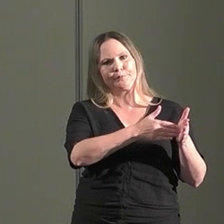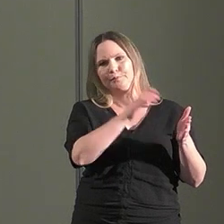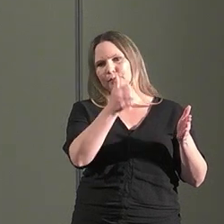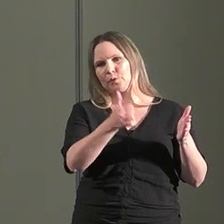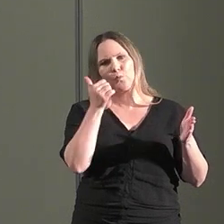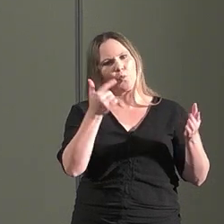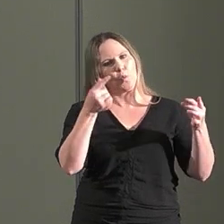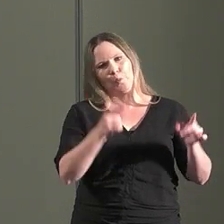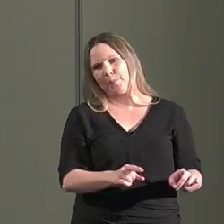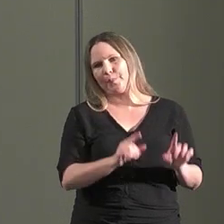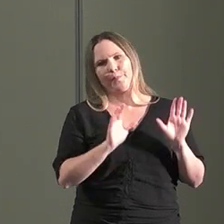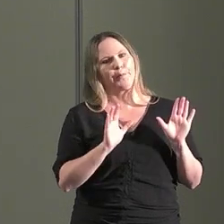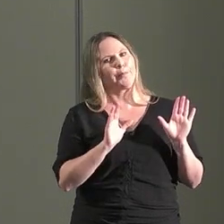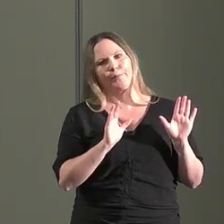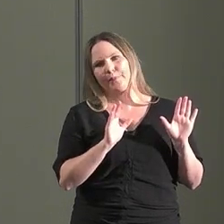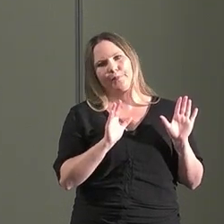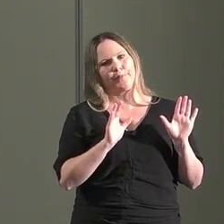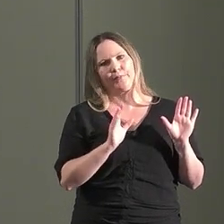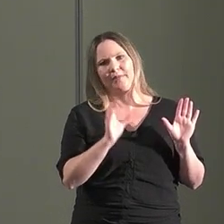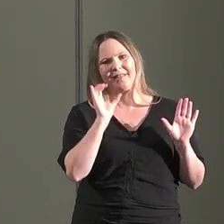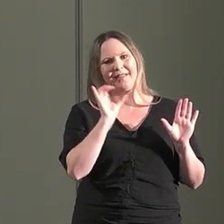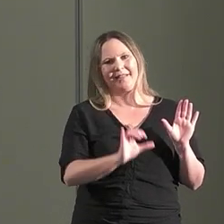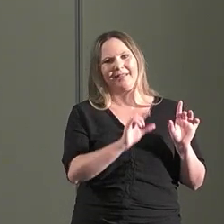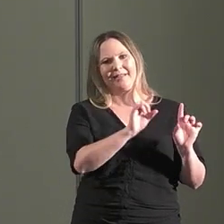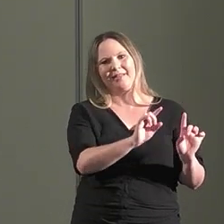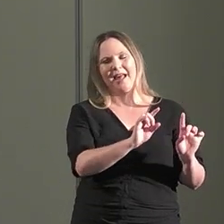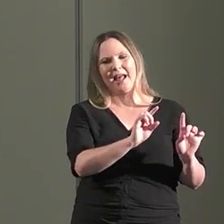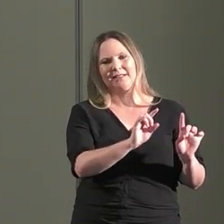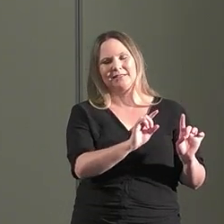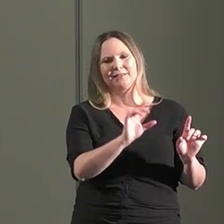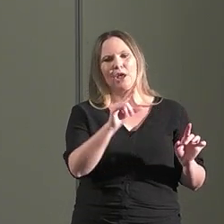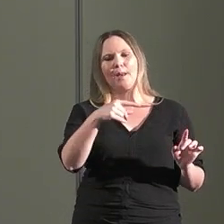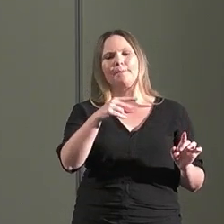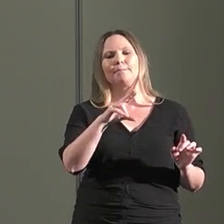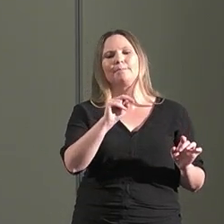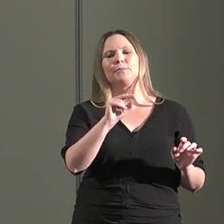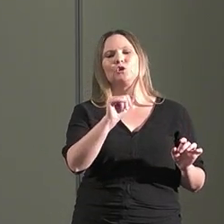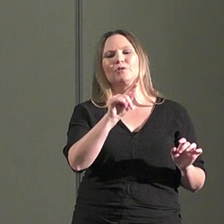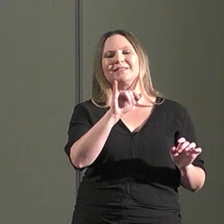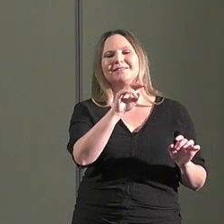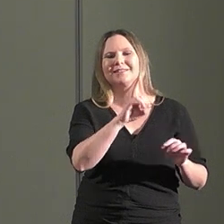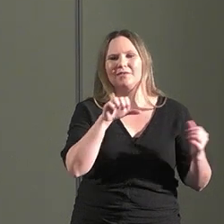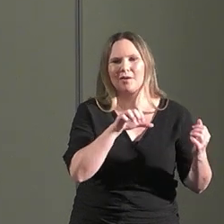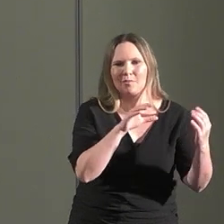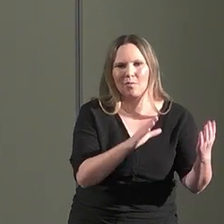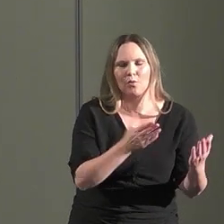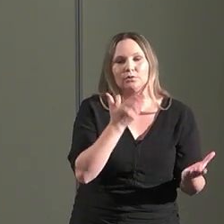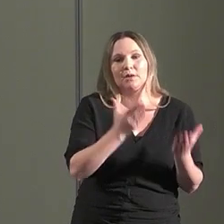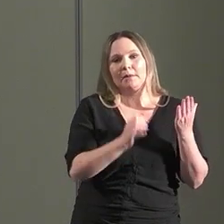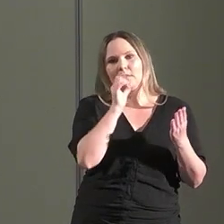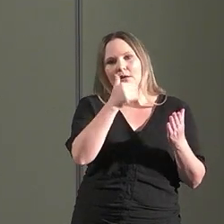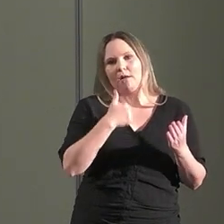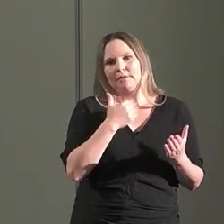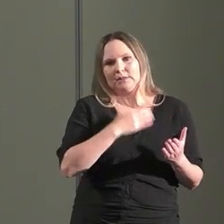It is more the punitive approach. That may not have the desired results.